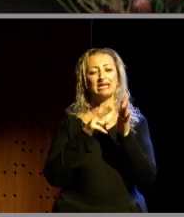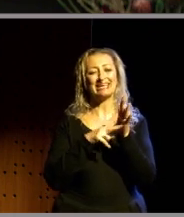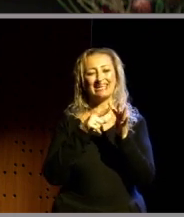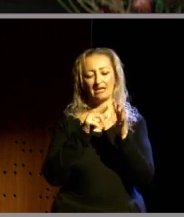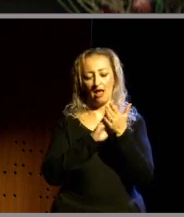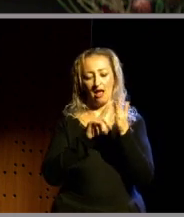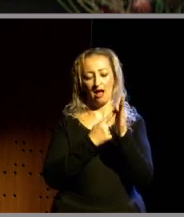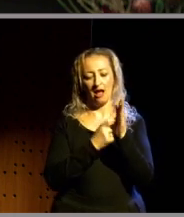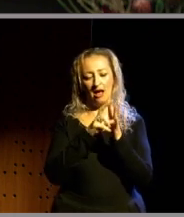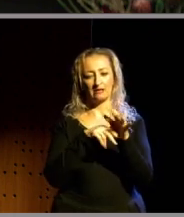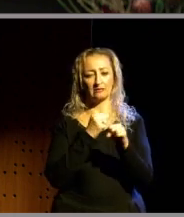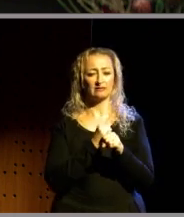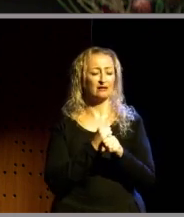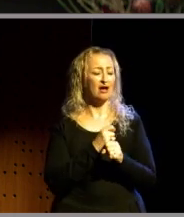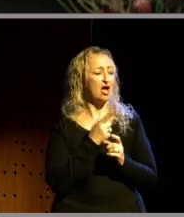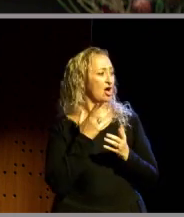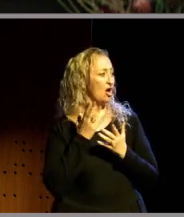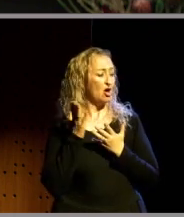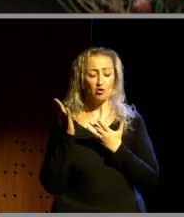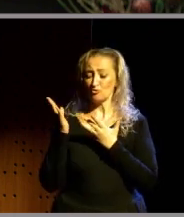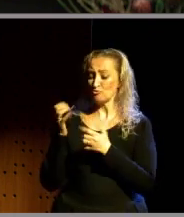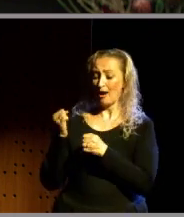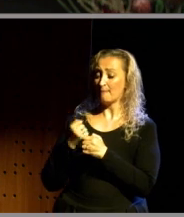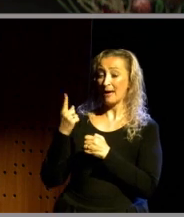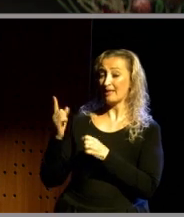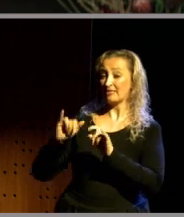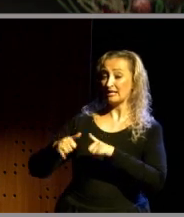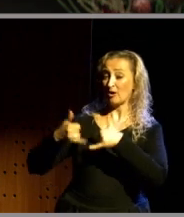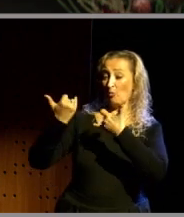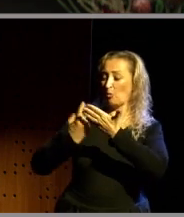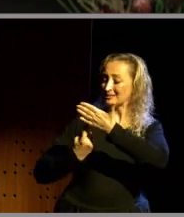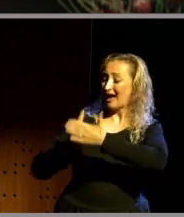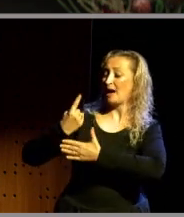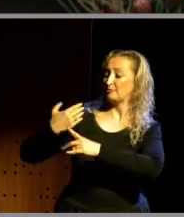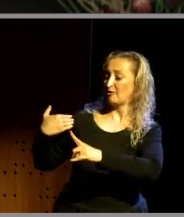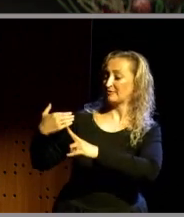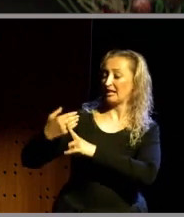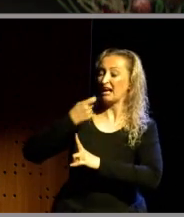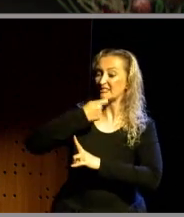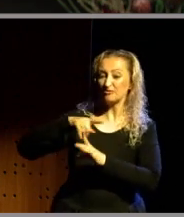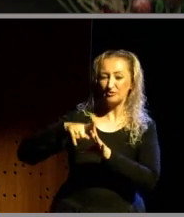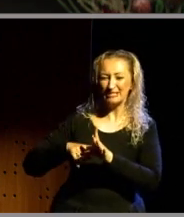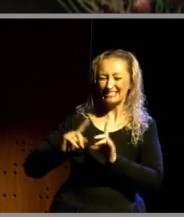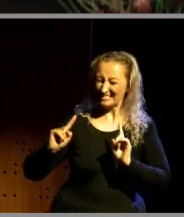You have made these awards happen over the last few years, and this is the first time we've done it face to face for almost what?